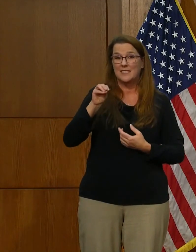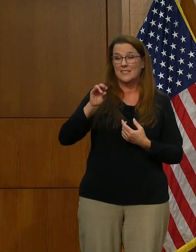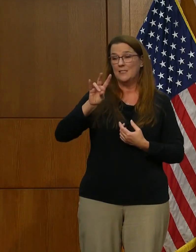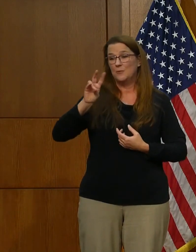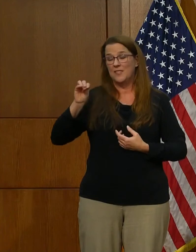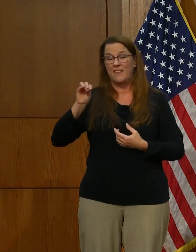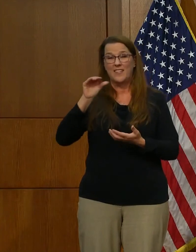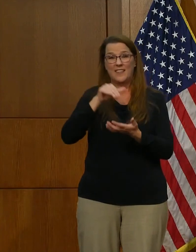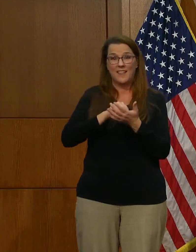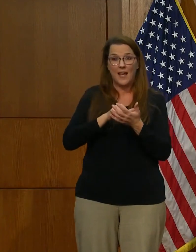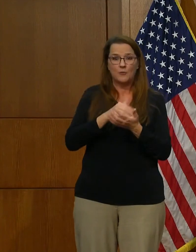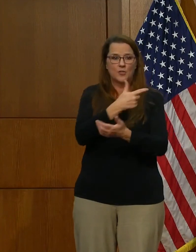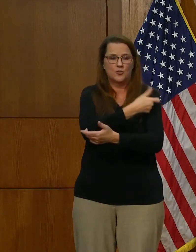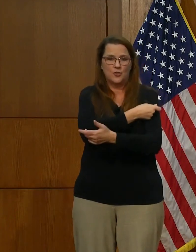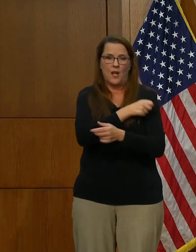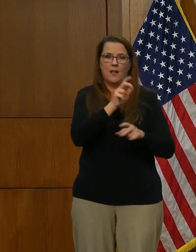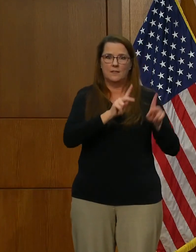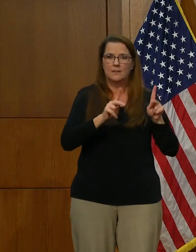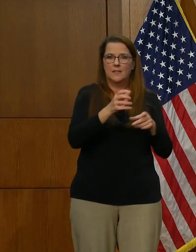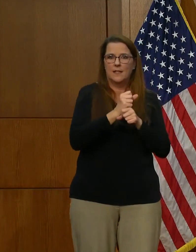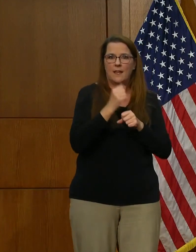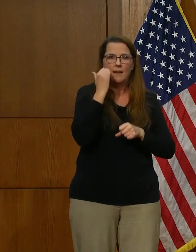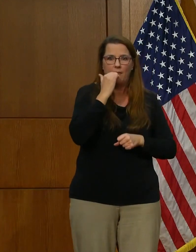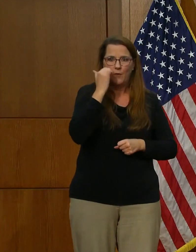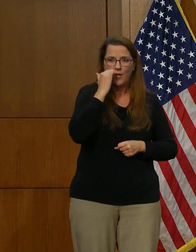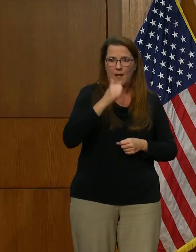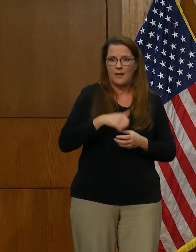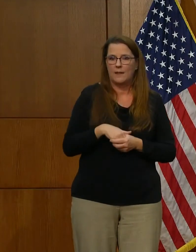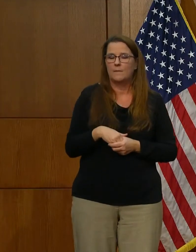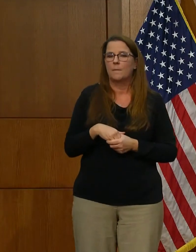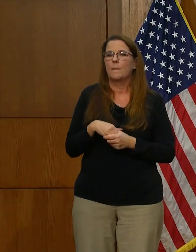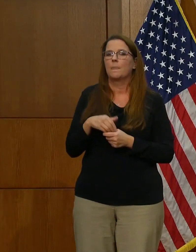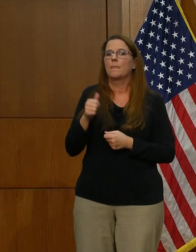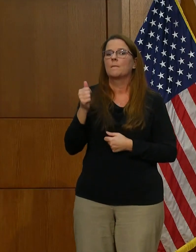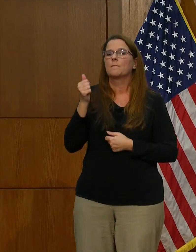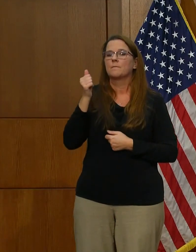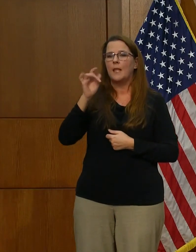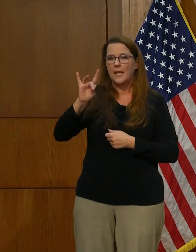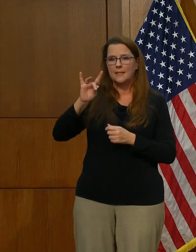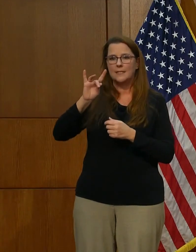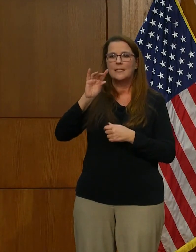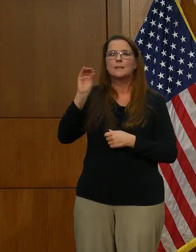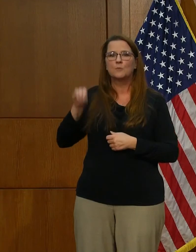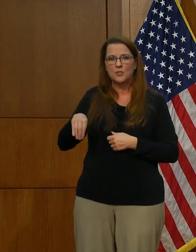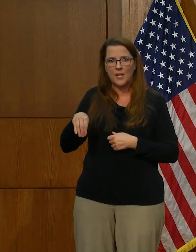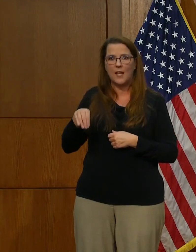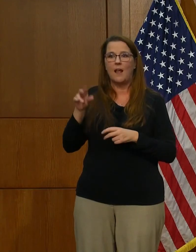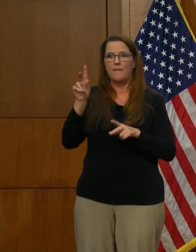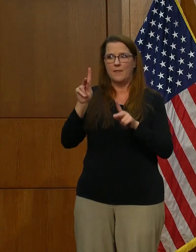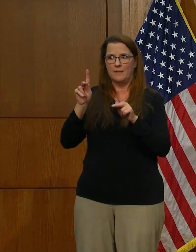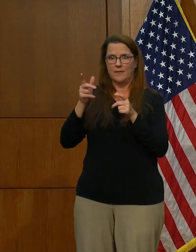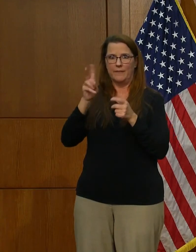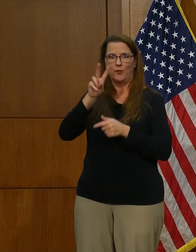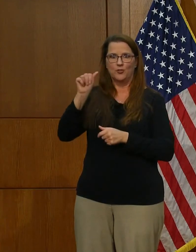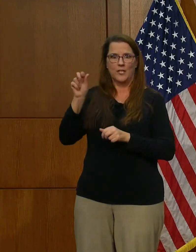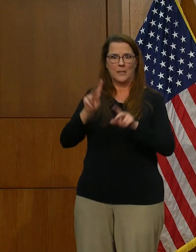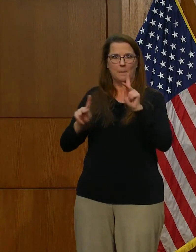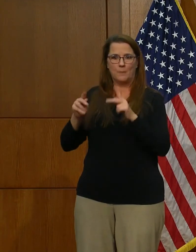OR 70,000 SHOTS A DAY. 18% OF